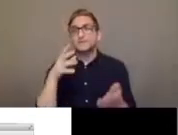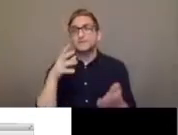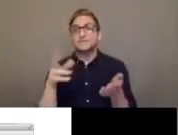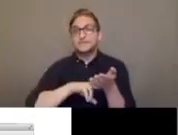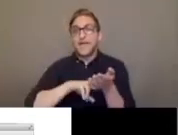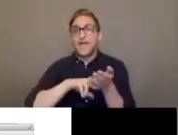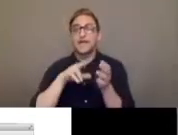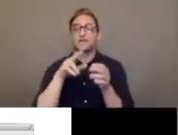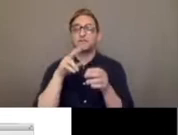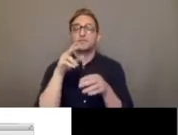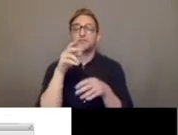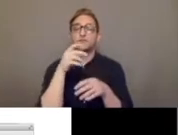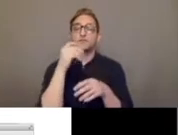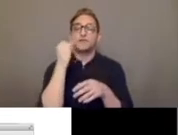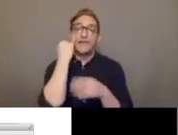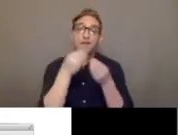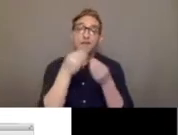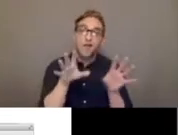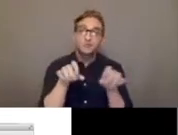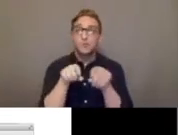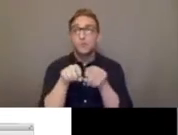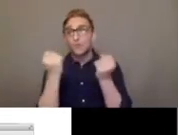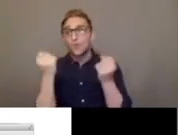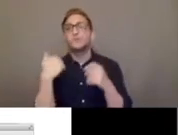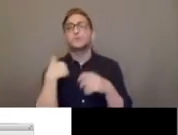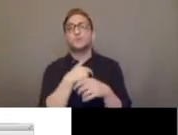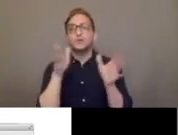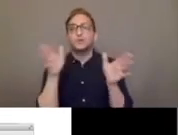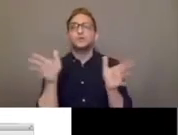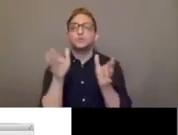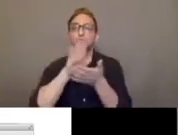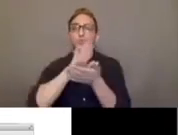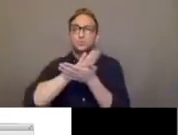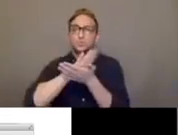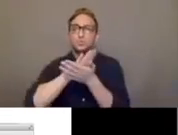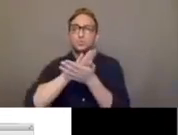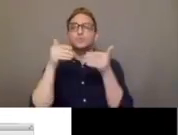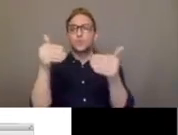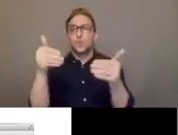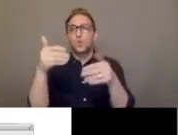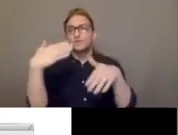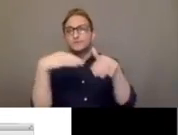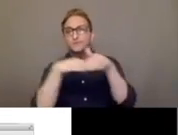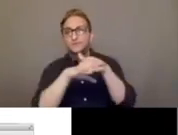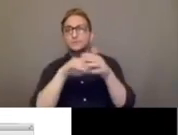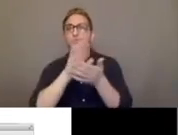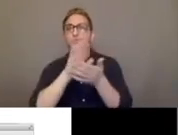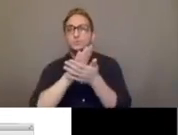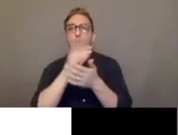but we do encourage schools to allow them into the school for the child.